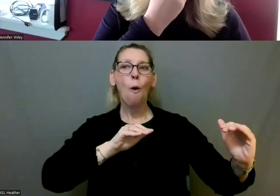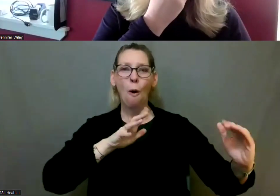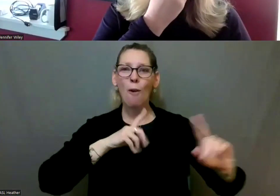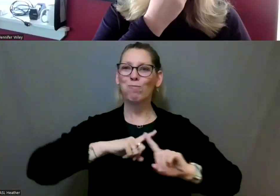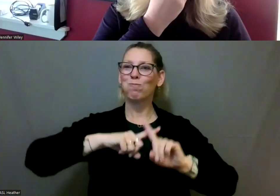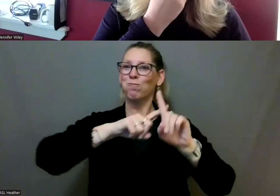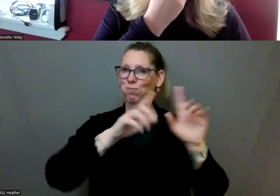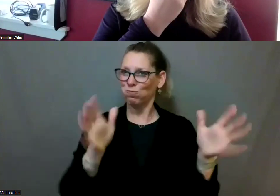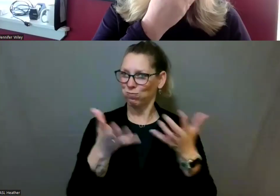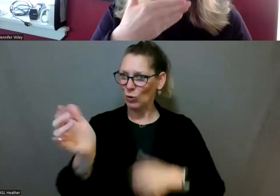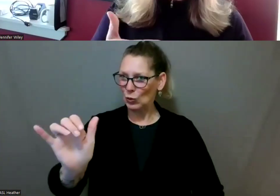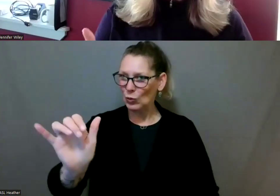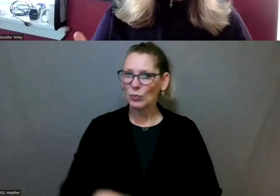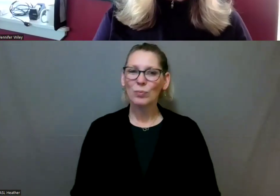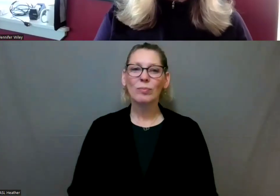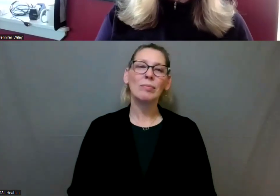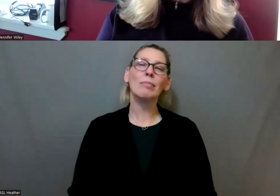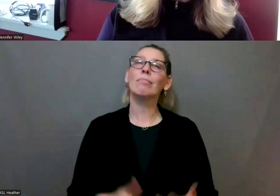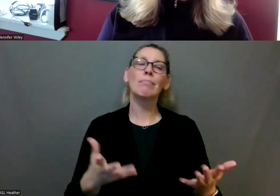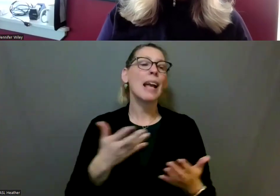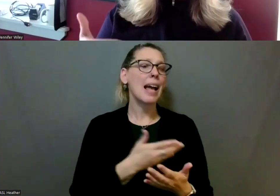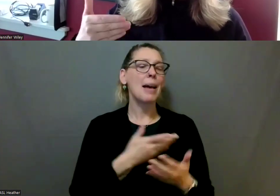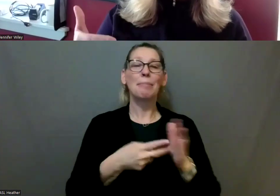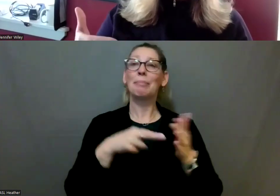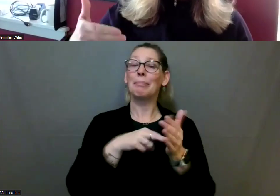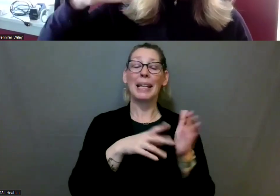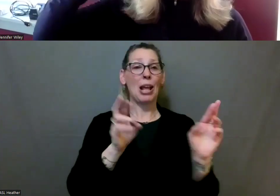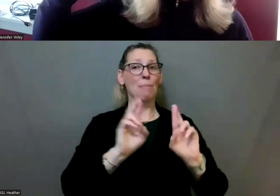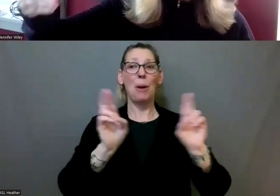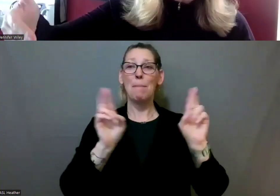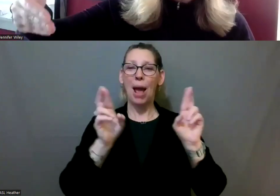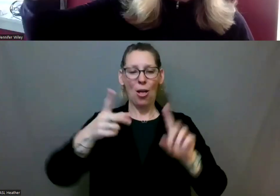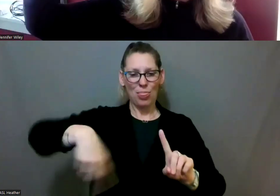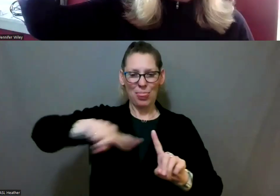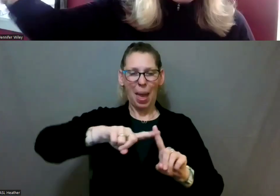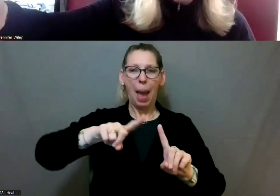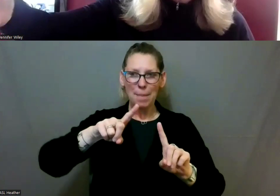it it just better prepares them for to be learners ERS Beyond 9th grade of course